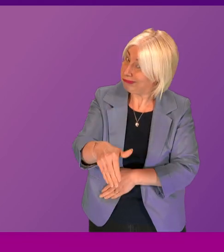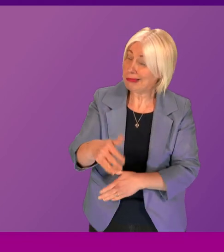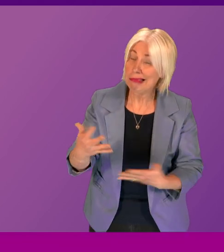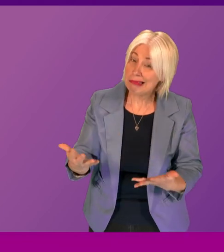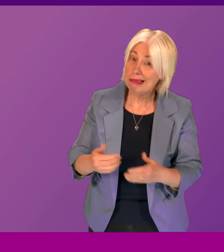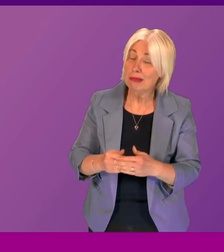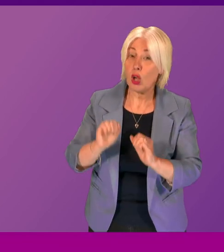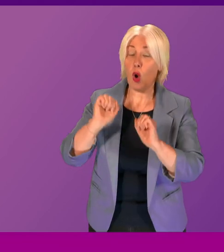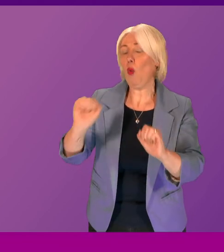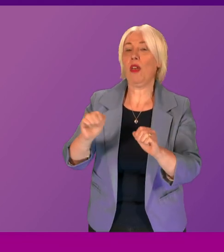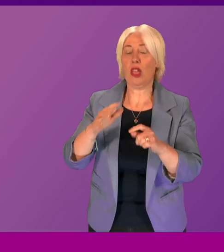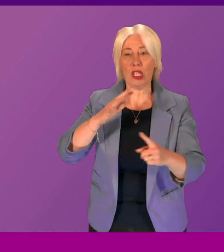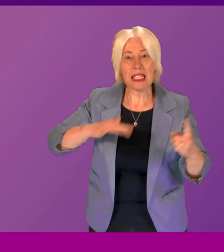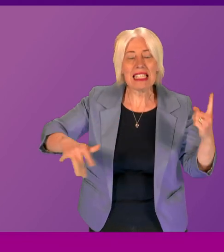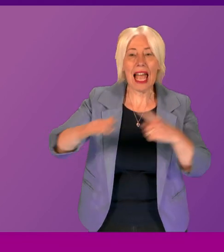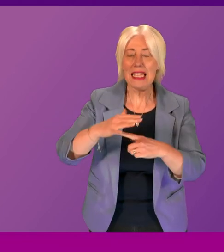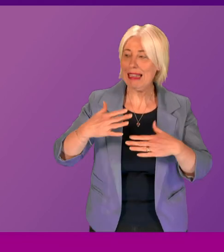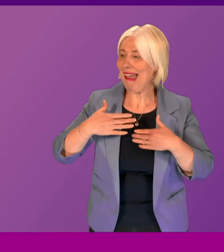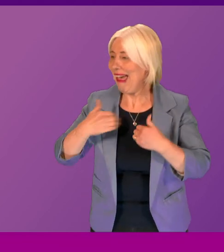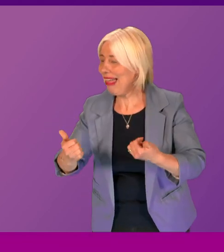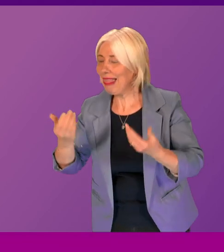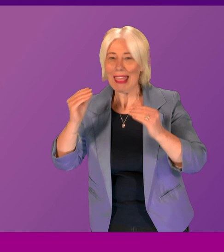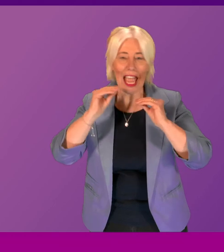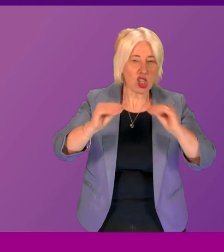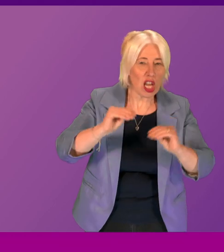With the huge societal, community, health and educational benefits that sport brings,